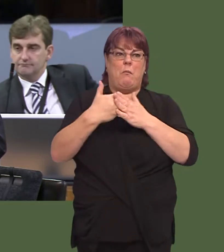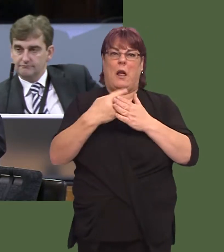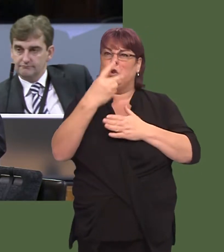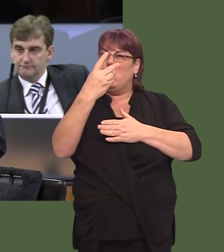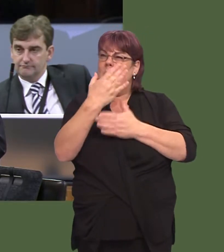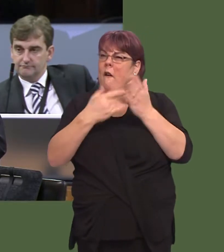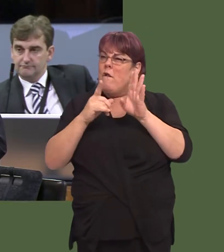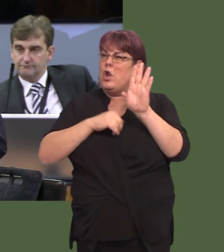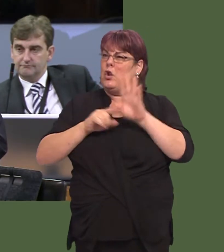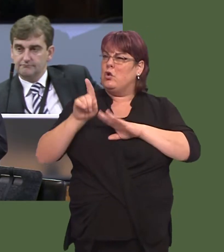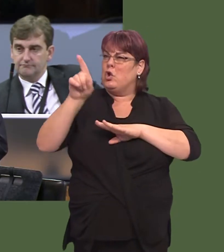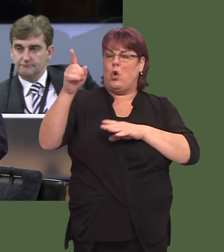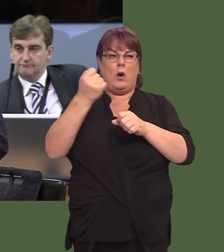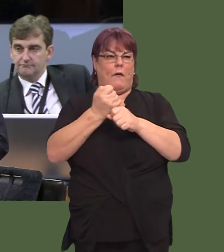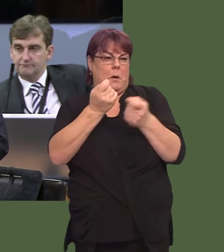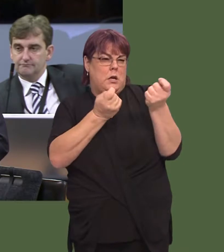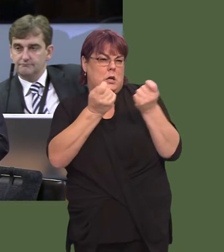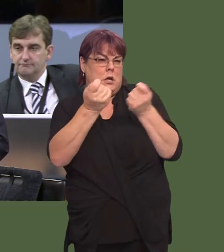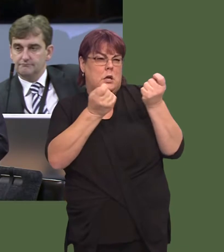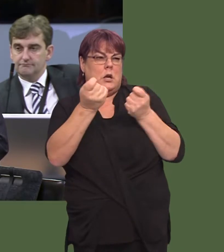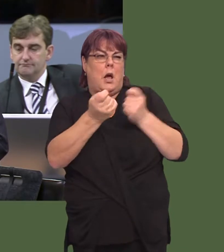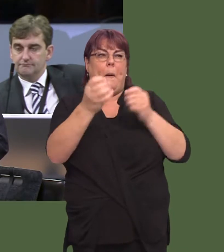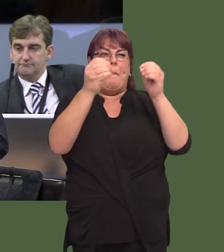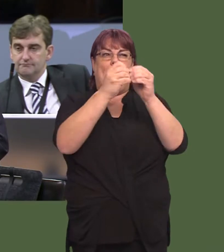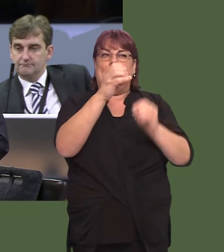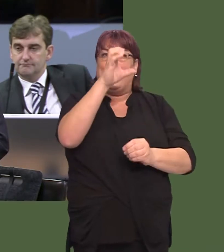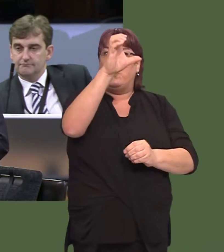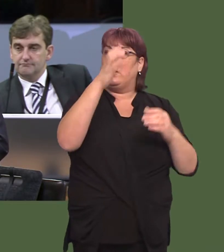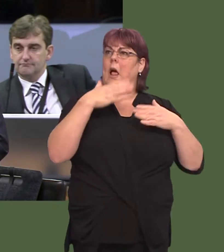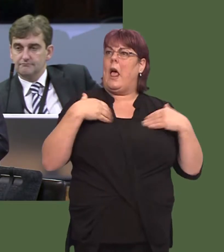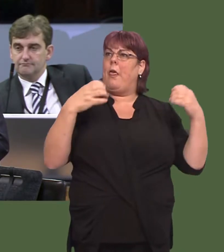Government being in direct control of the north Wales health board, that the health